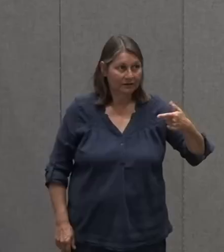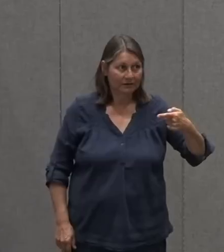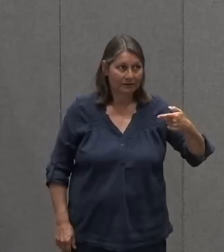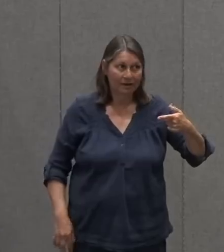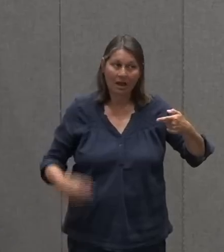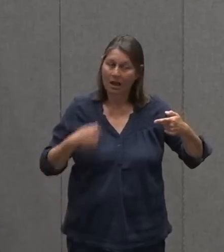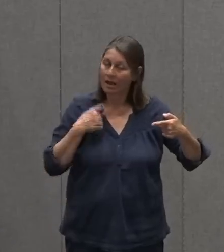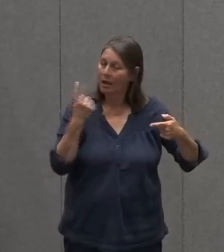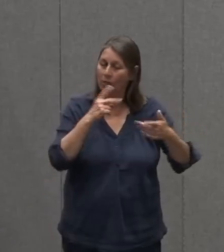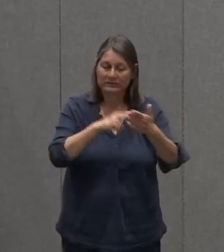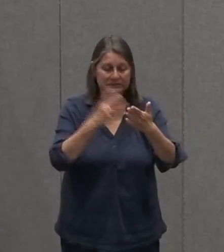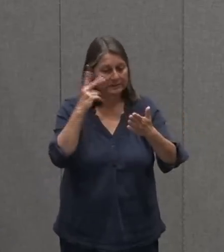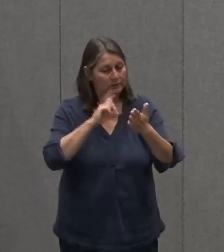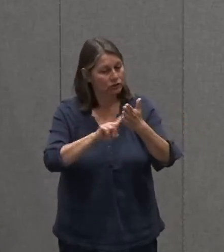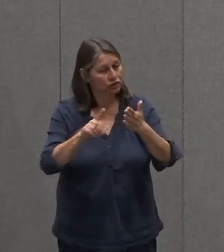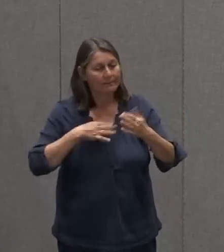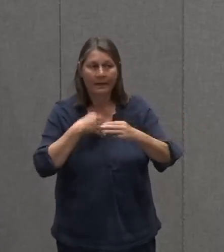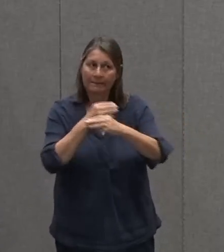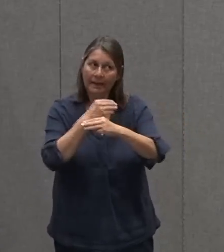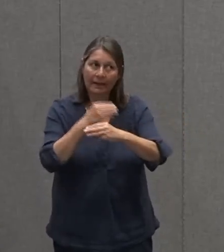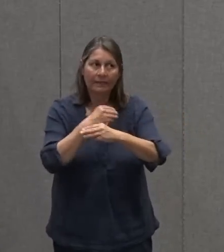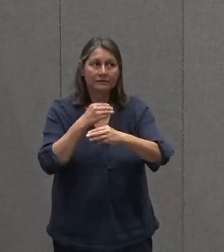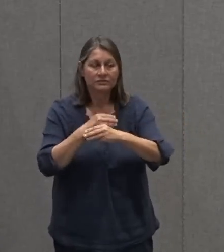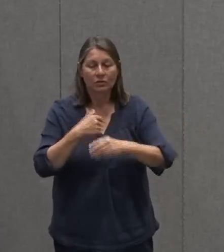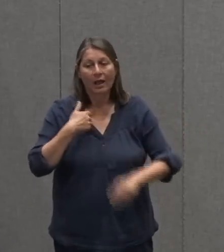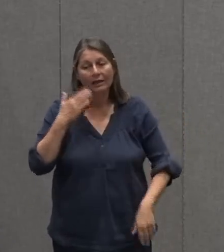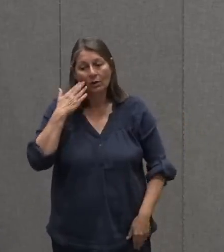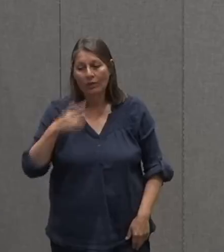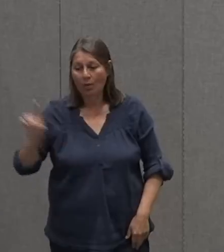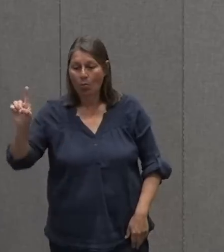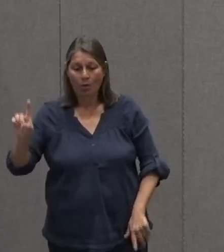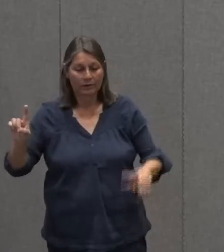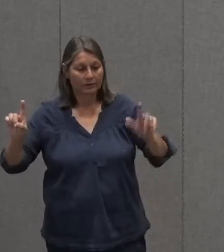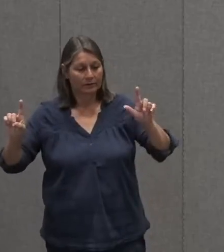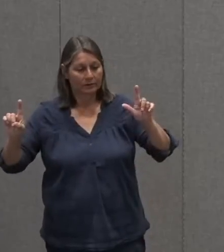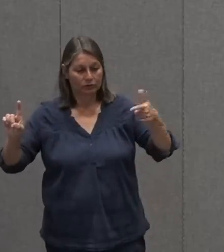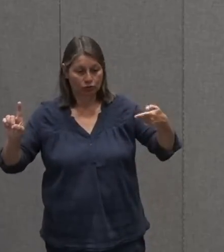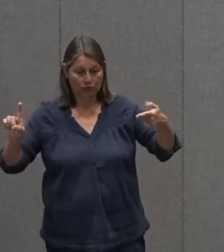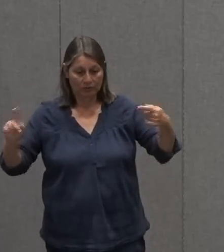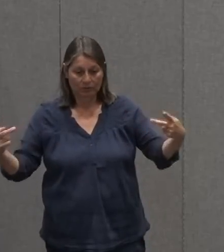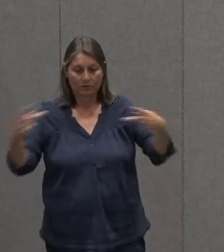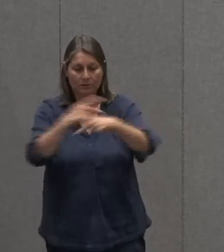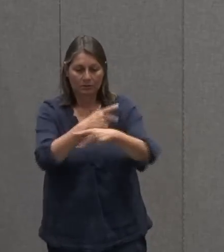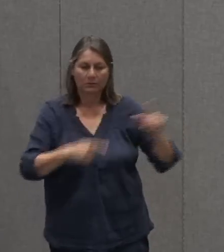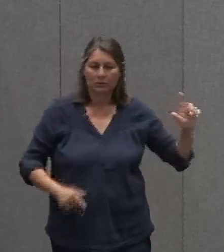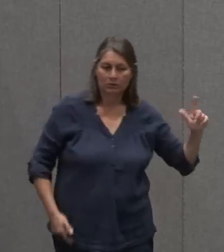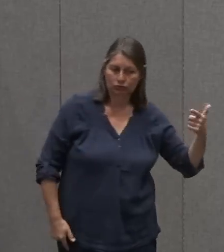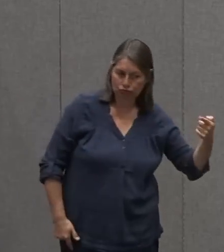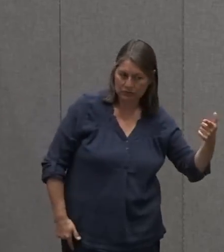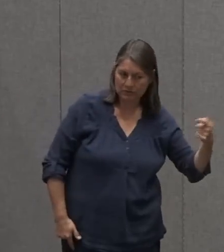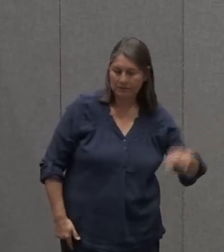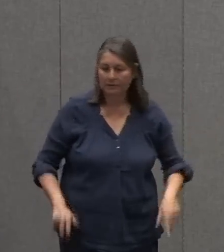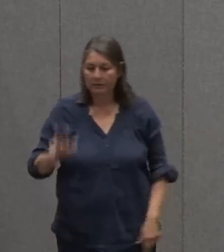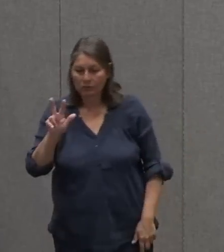and I always wanted to make sure. So I know that one times 21 is 21 and three times seven is 21.